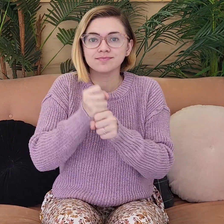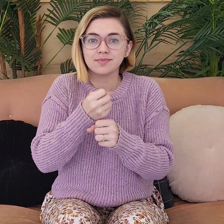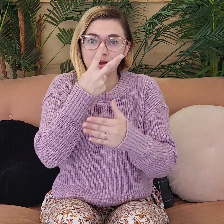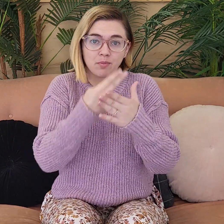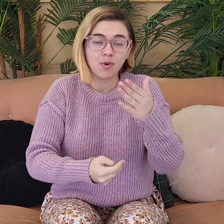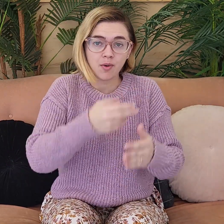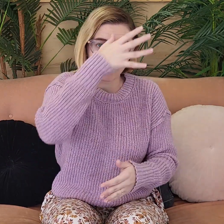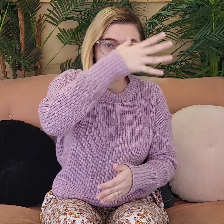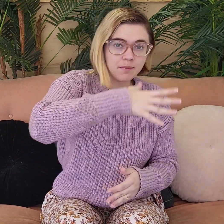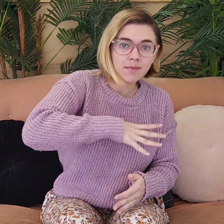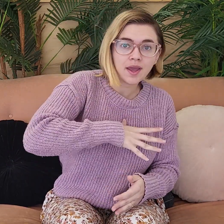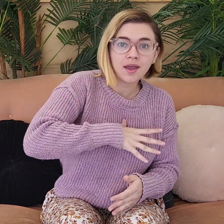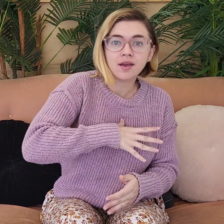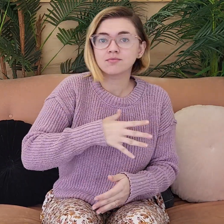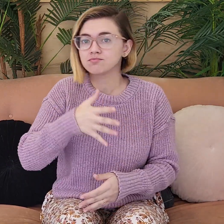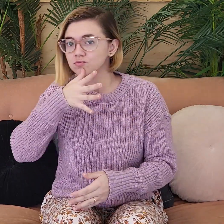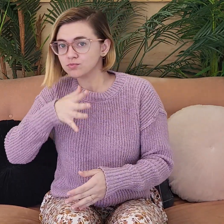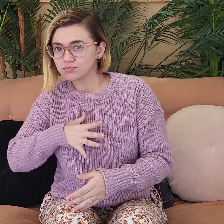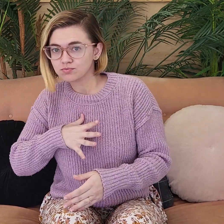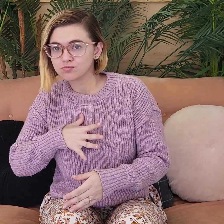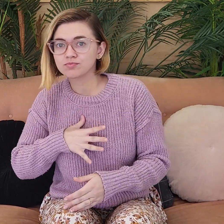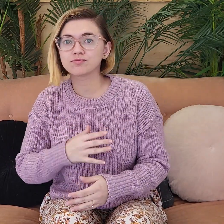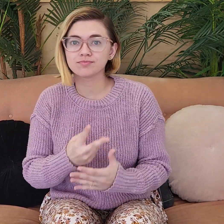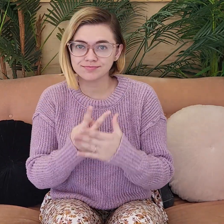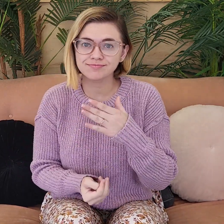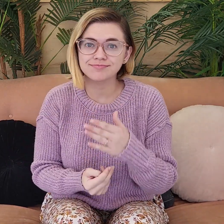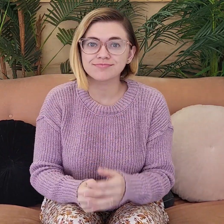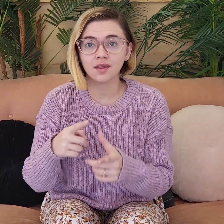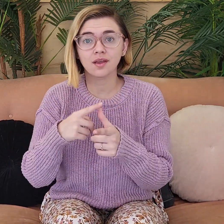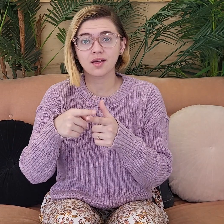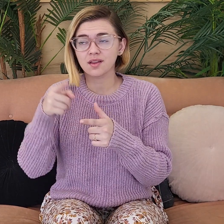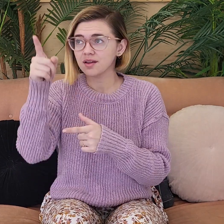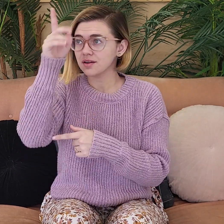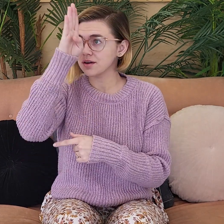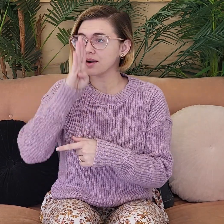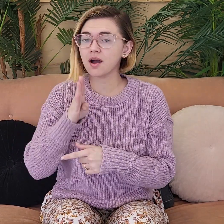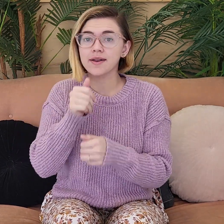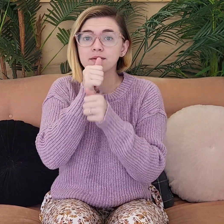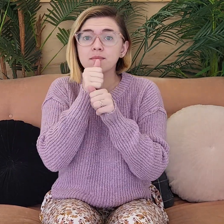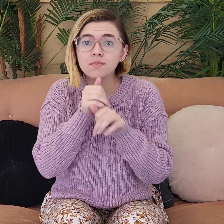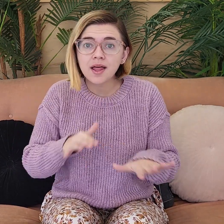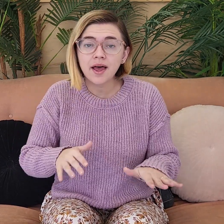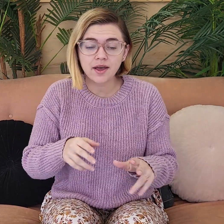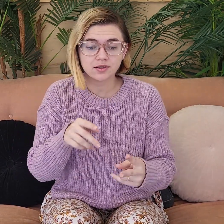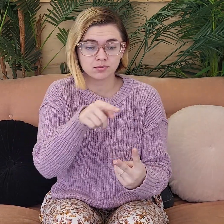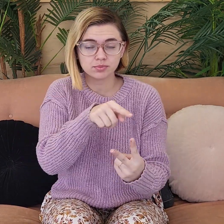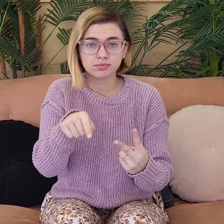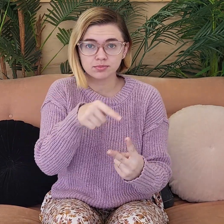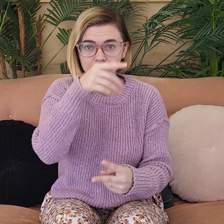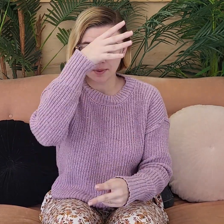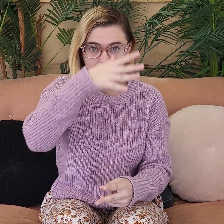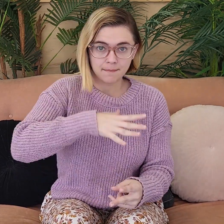And God made both man and woman. Then God blessed the two of